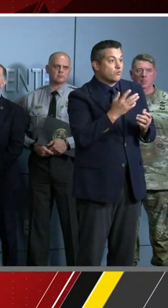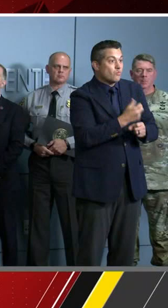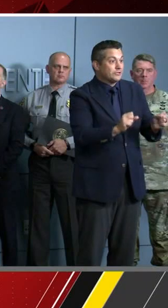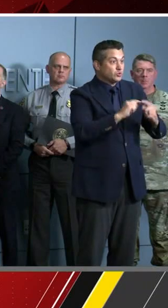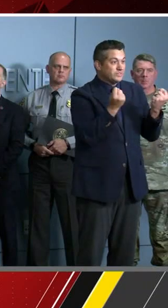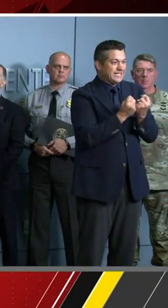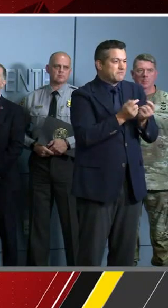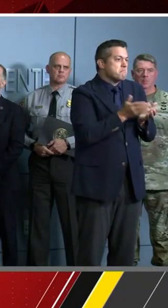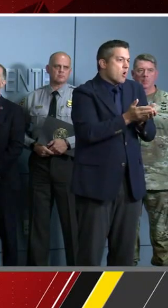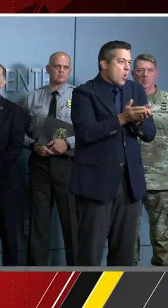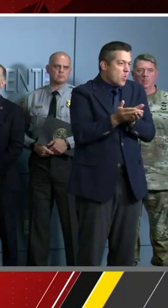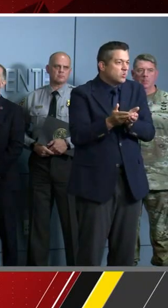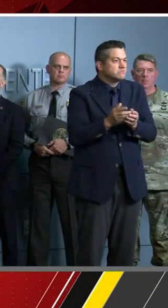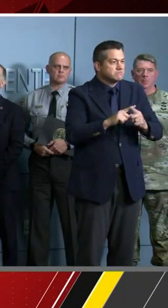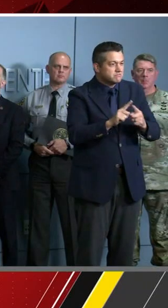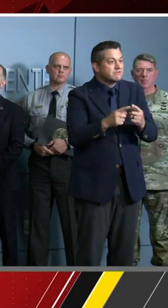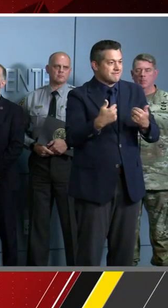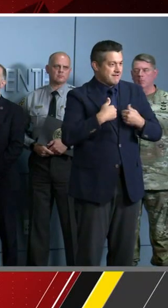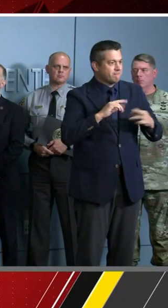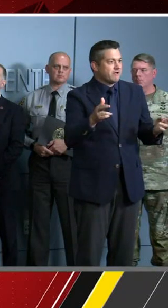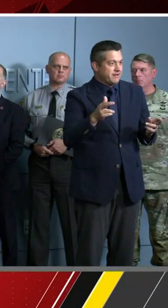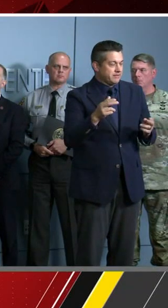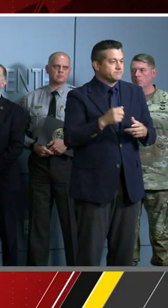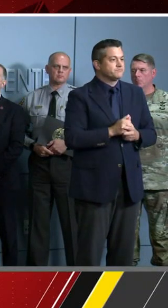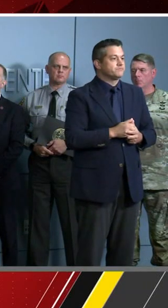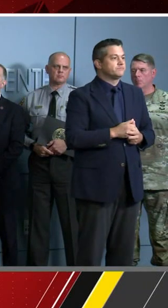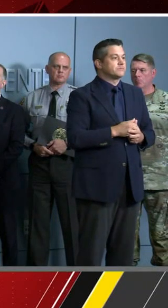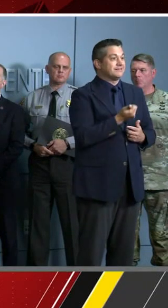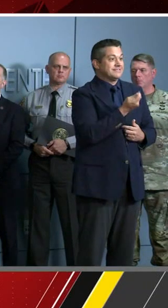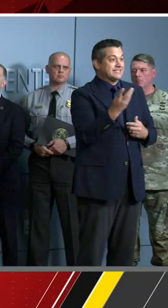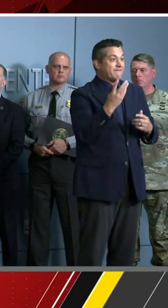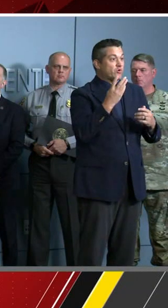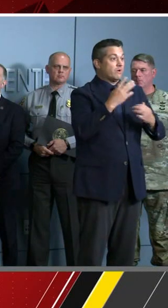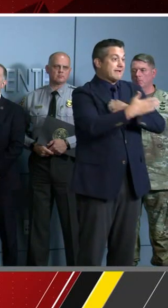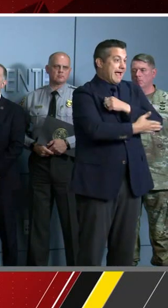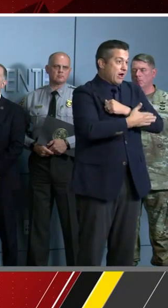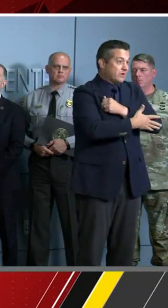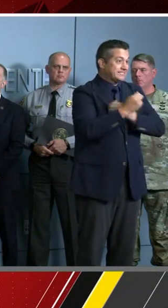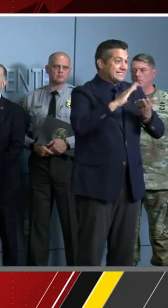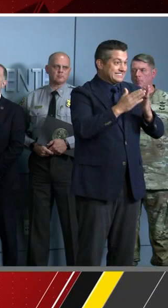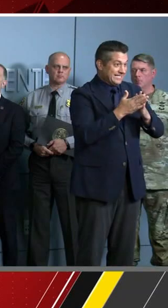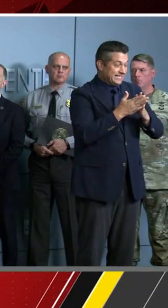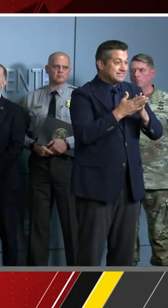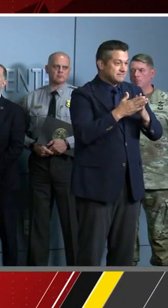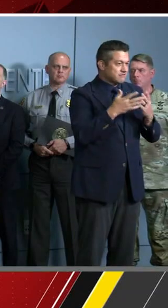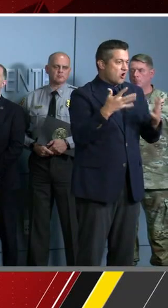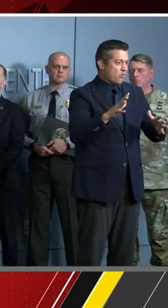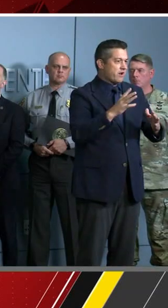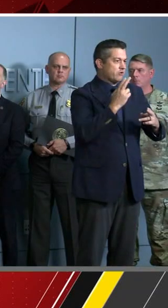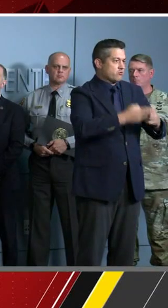So far, for several counties and